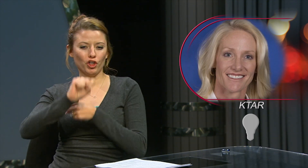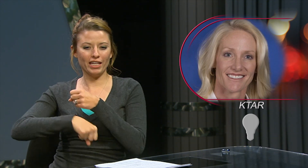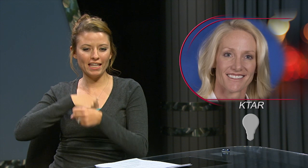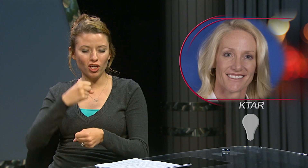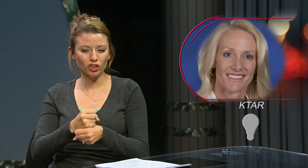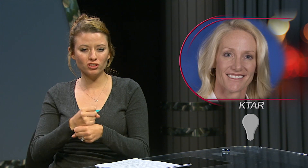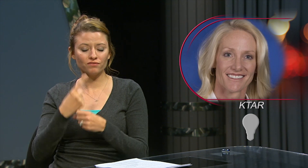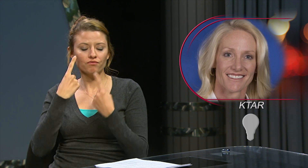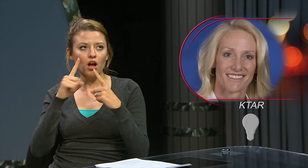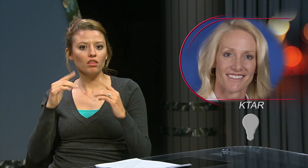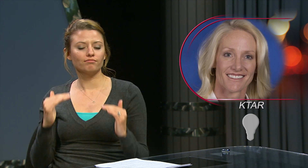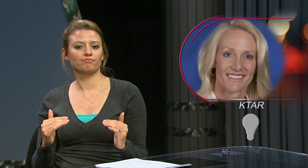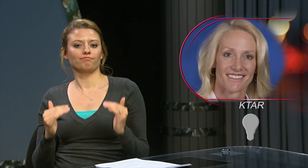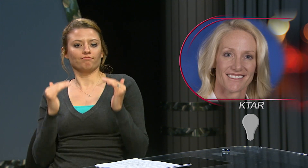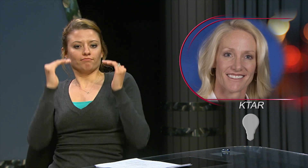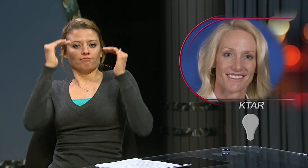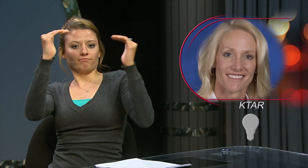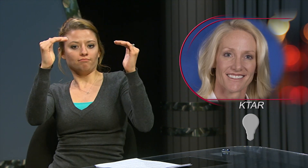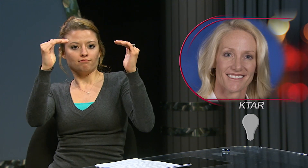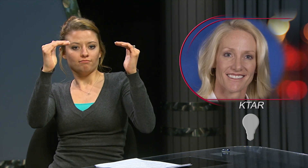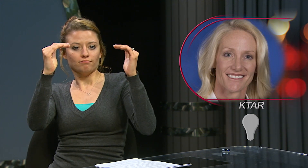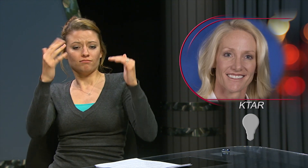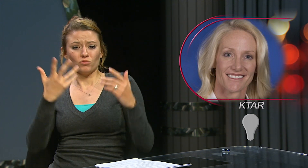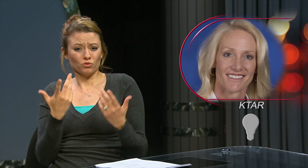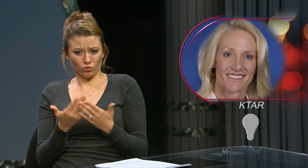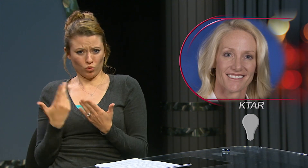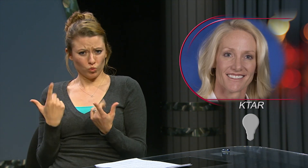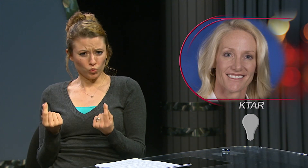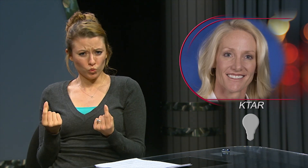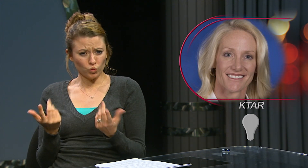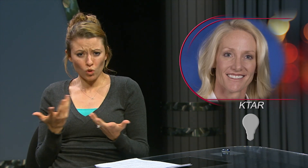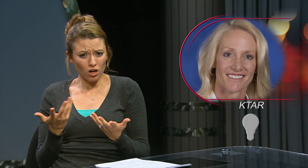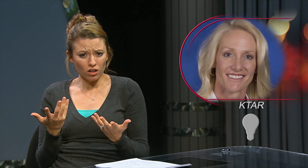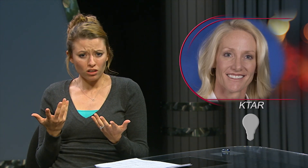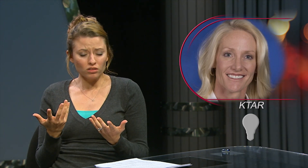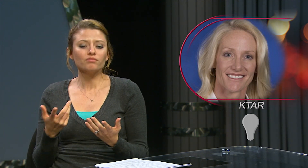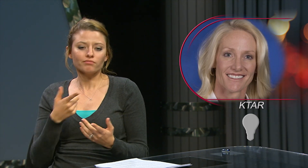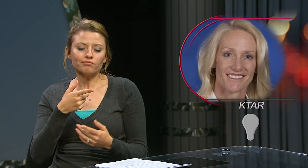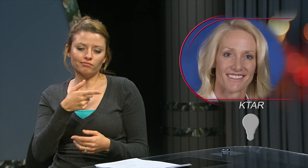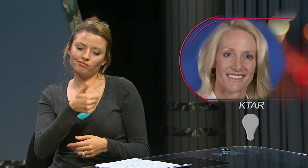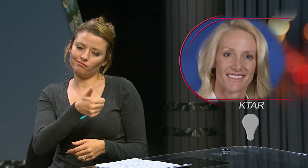SHE HAS BEEN WITH THE DEPARTMENT FOR ALMOST 30 YEARS AND WAS THE EXECUTIVE ASSISTANT CHIEF